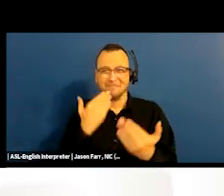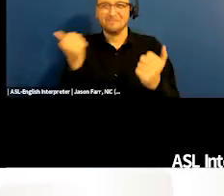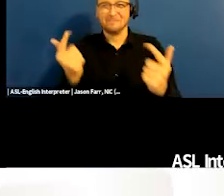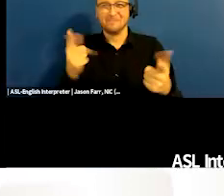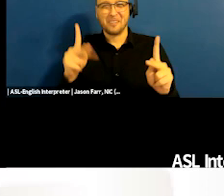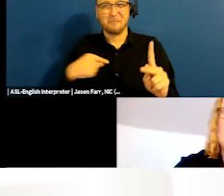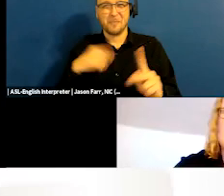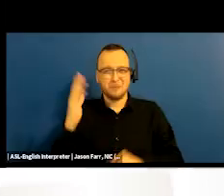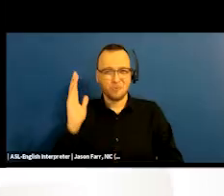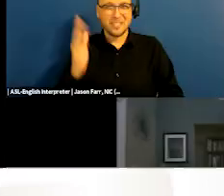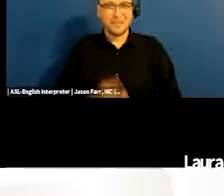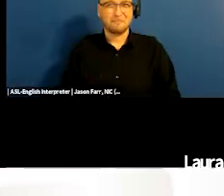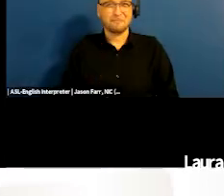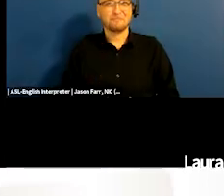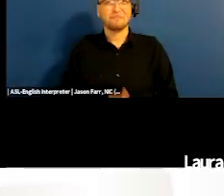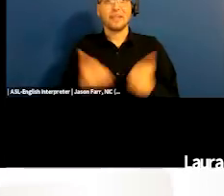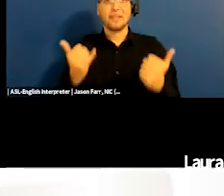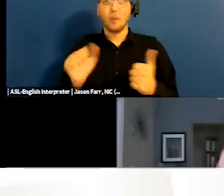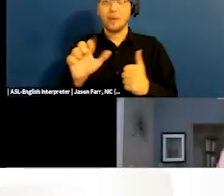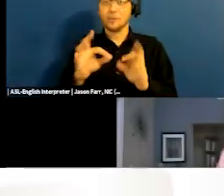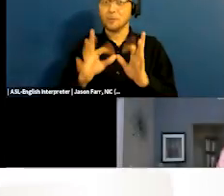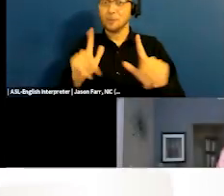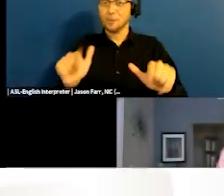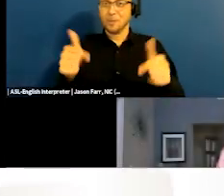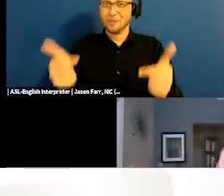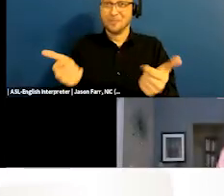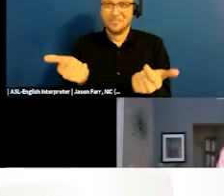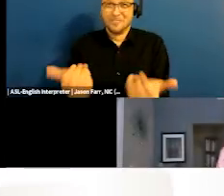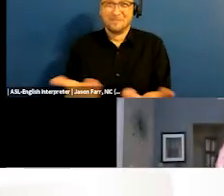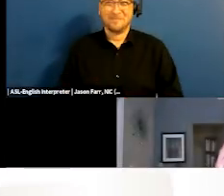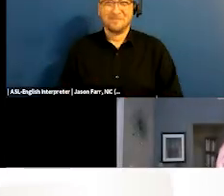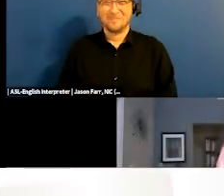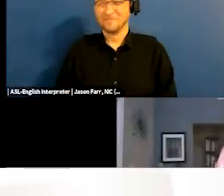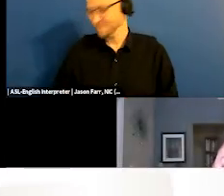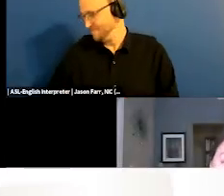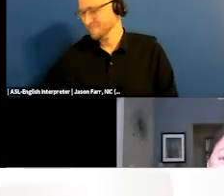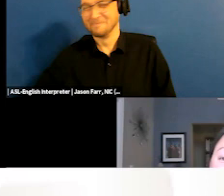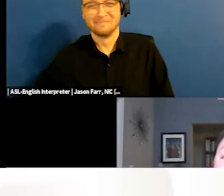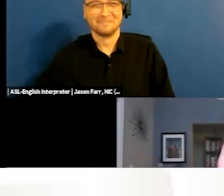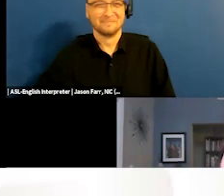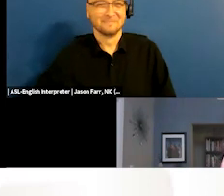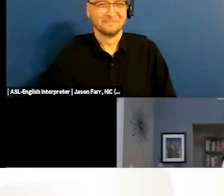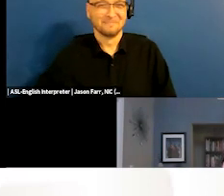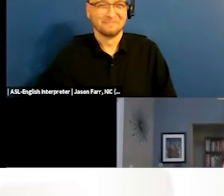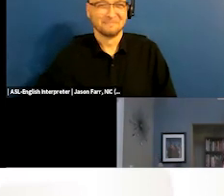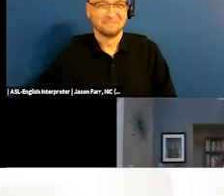Thank you, guys. That's all I got. I appreciate y'all having me on, and anything you have questions for me later, we have a Q&A later,